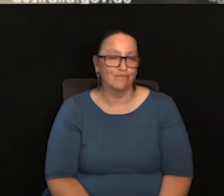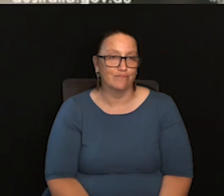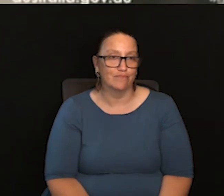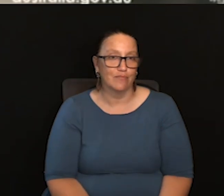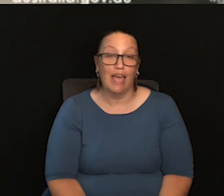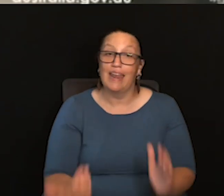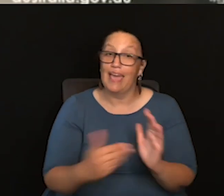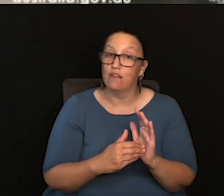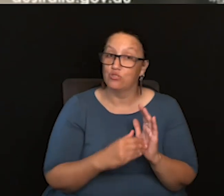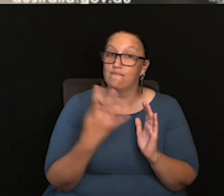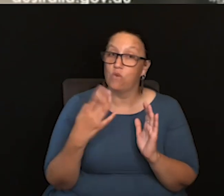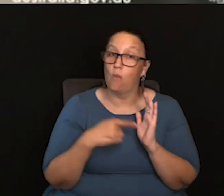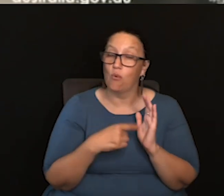and please come forward to be vaccinated if you're eligible.